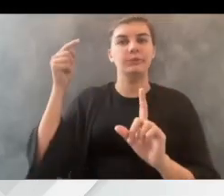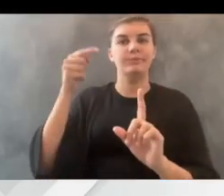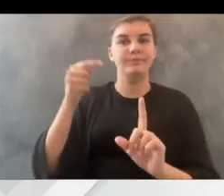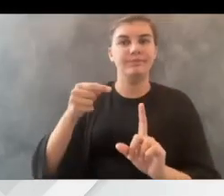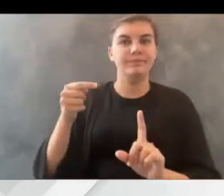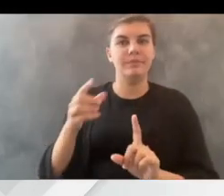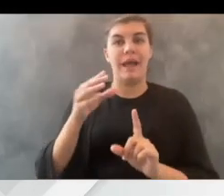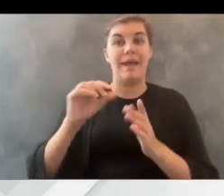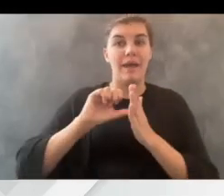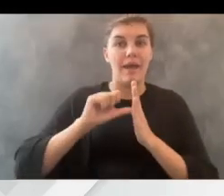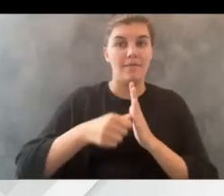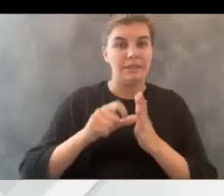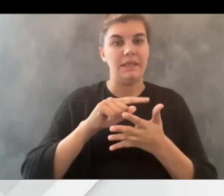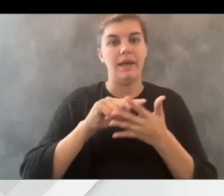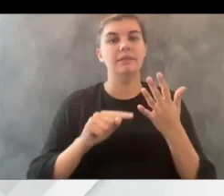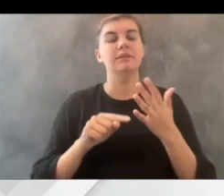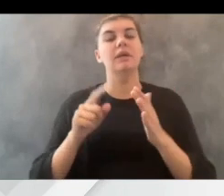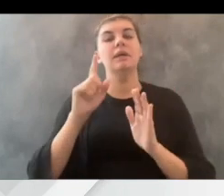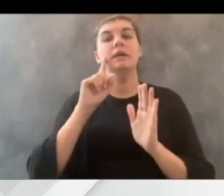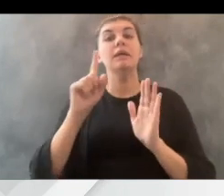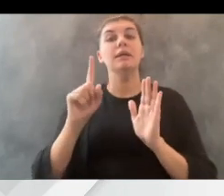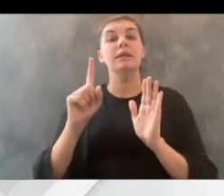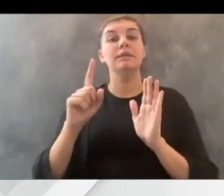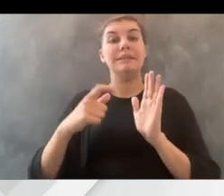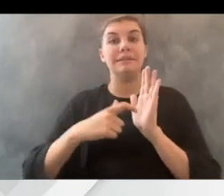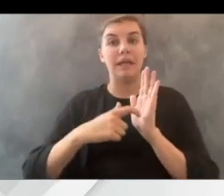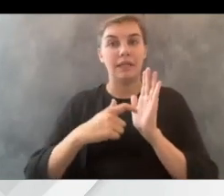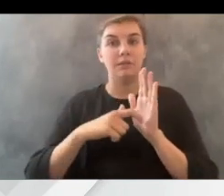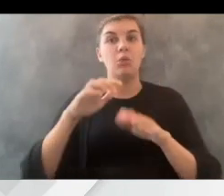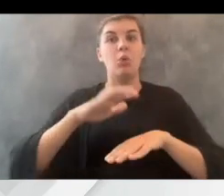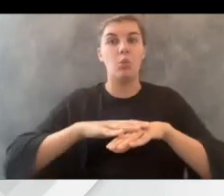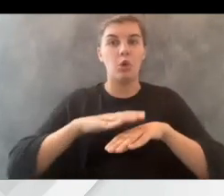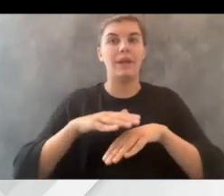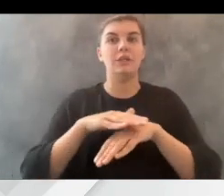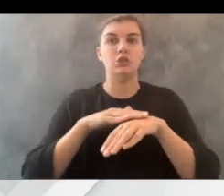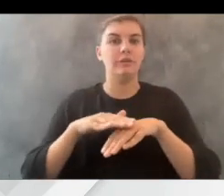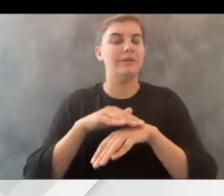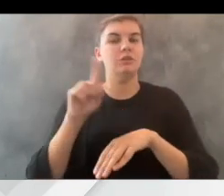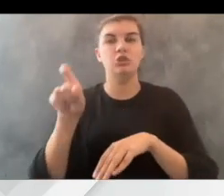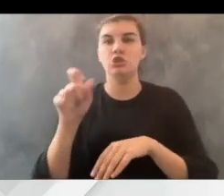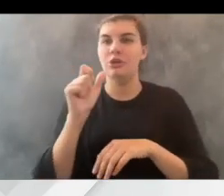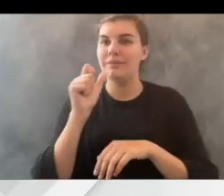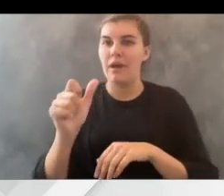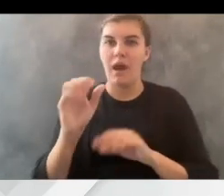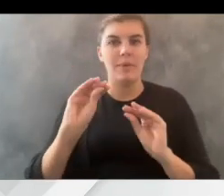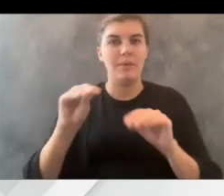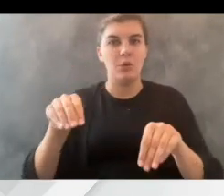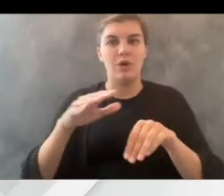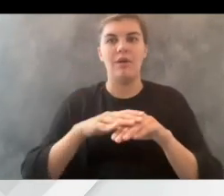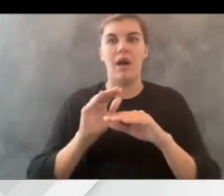emphasize here that detectable warning surfaces should not be placed on curb ramps or blended